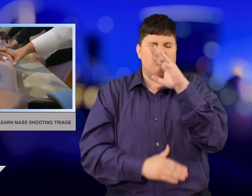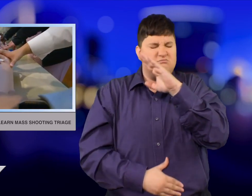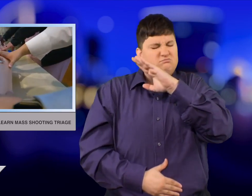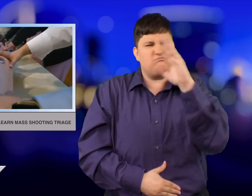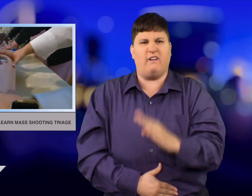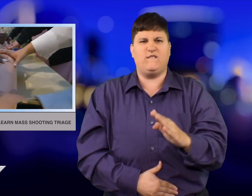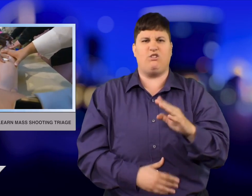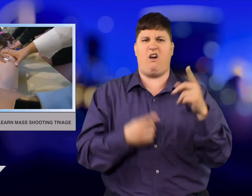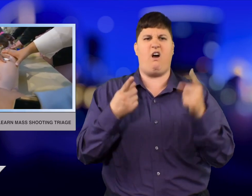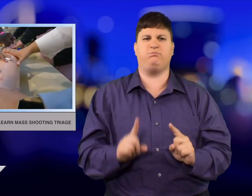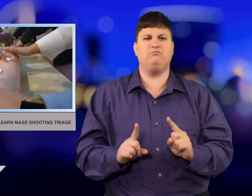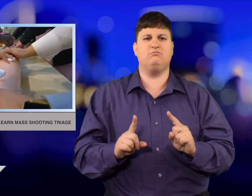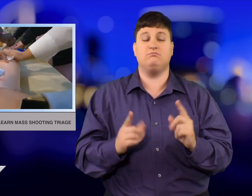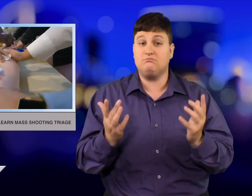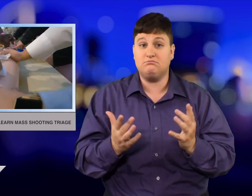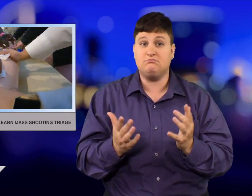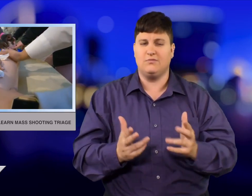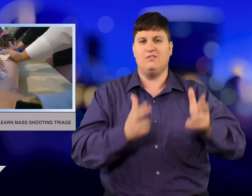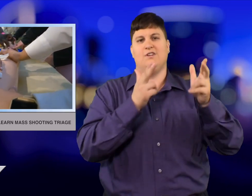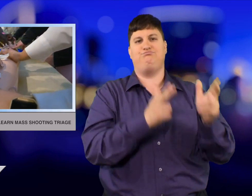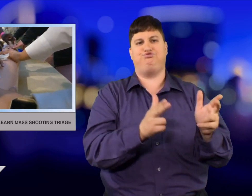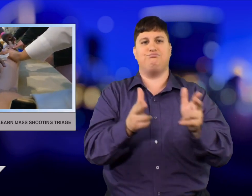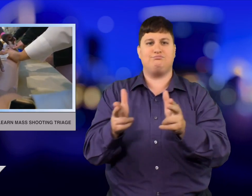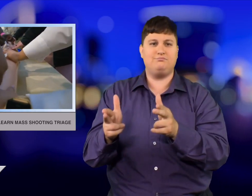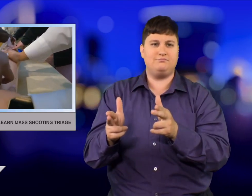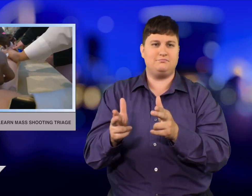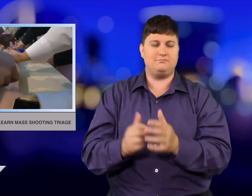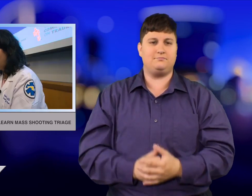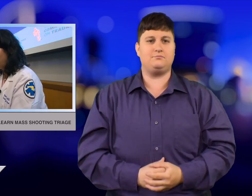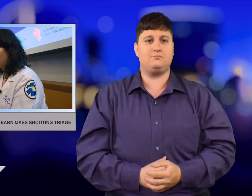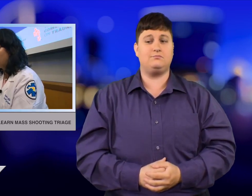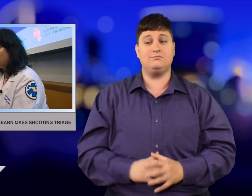they hope never happens: a mass shooting.